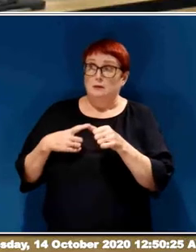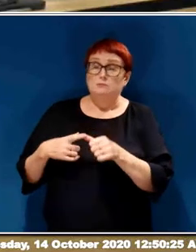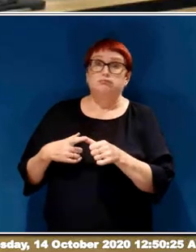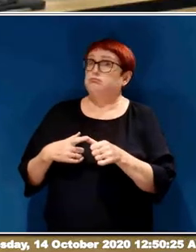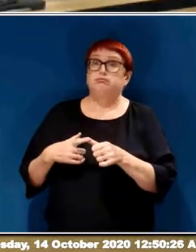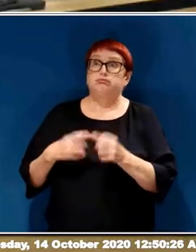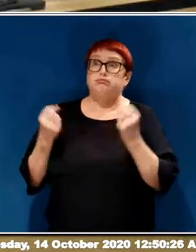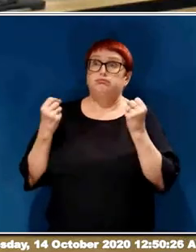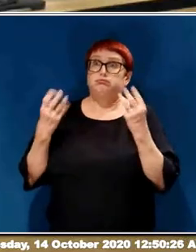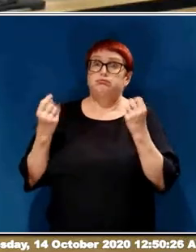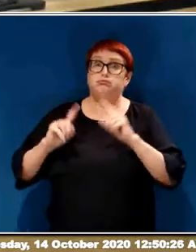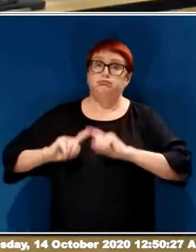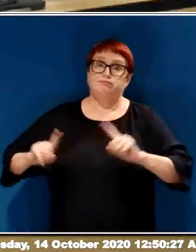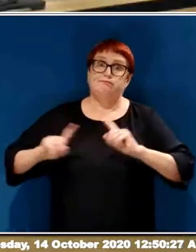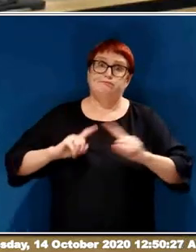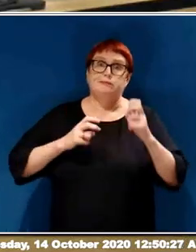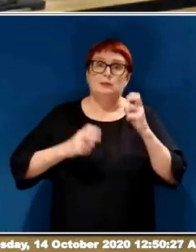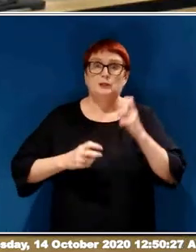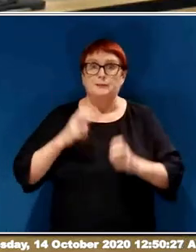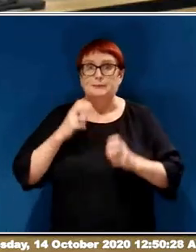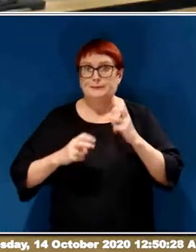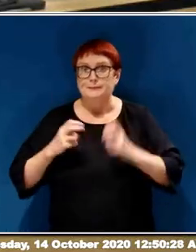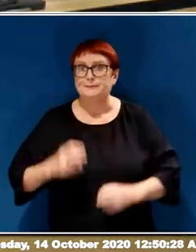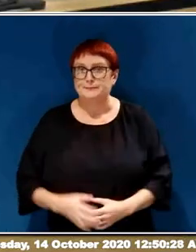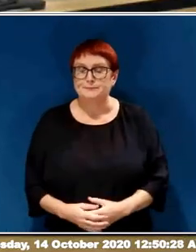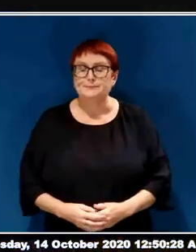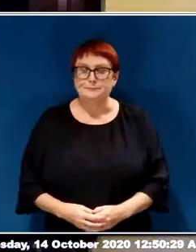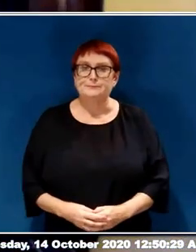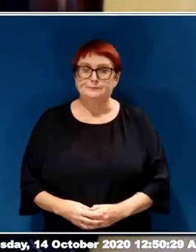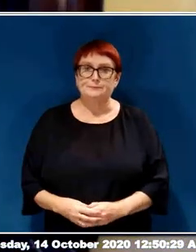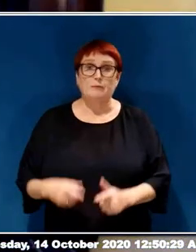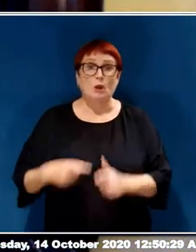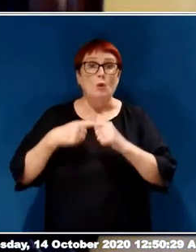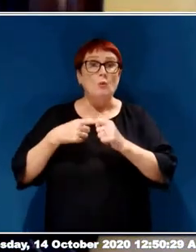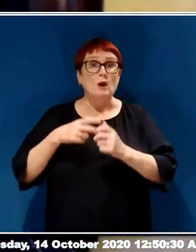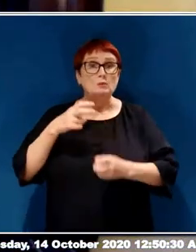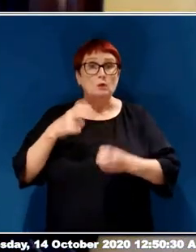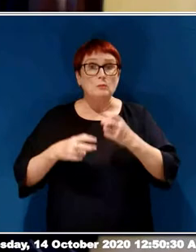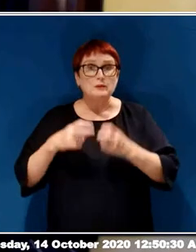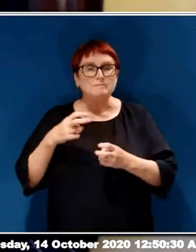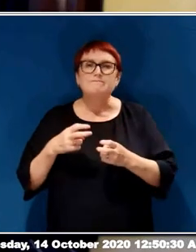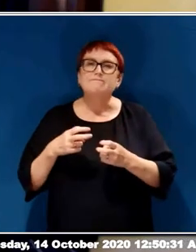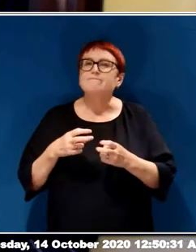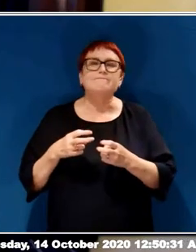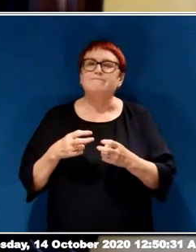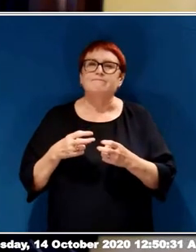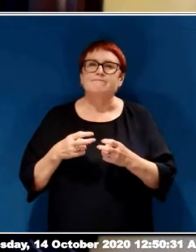One of them is a highly medicalised approach that focuses on students in